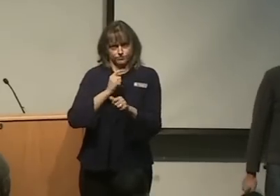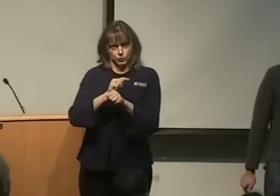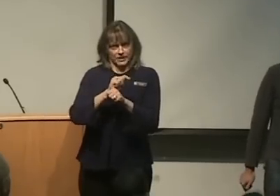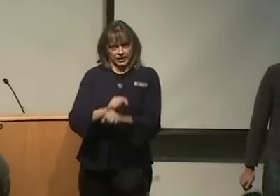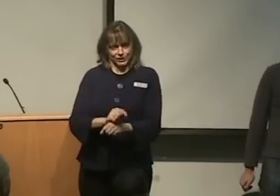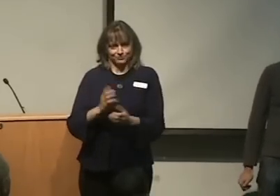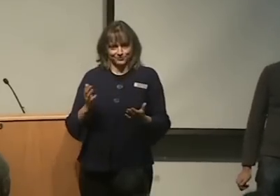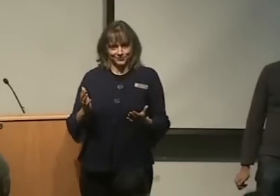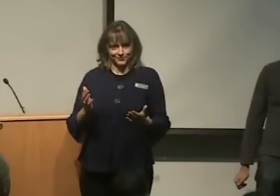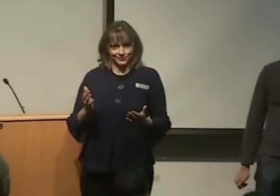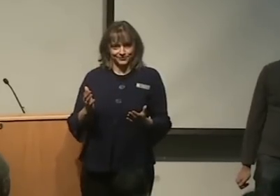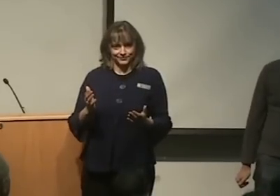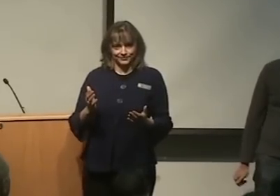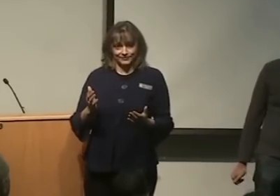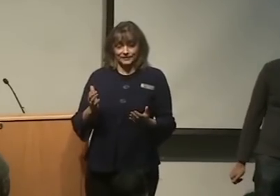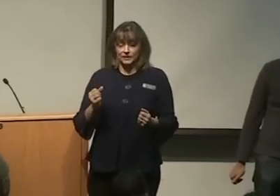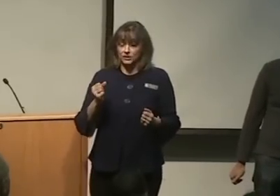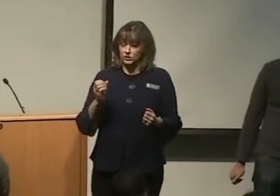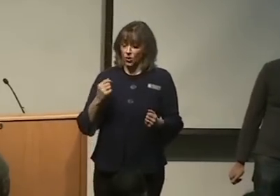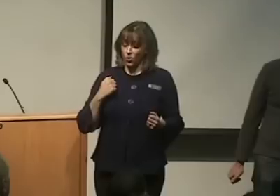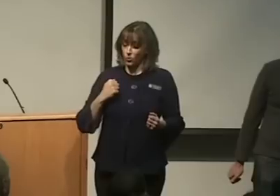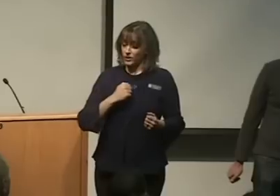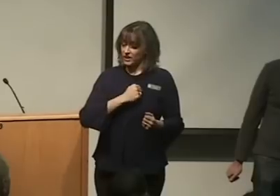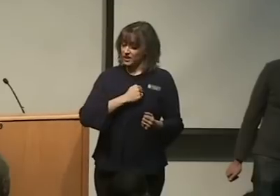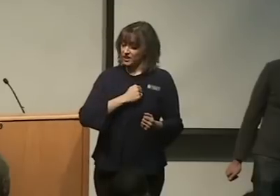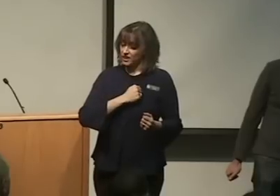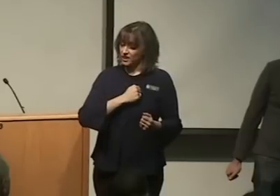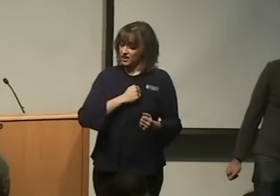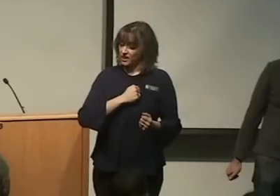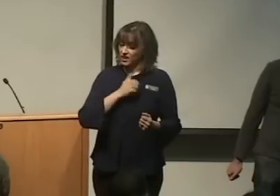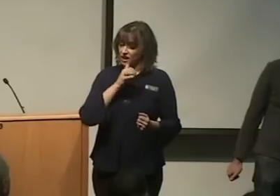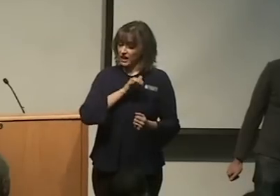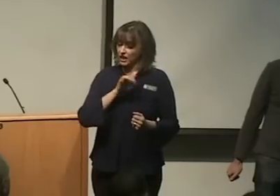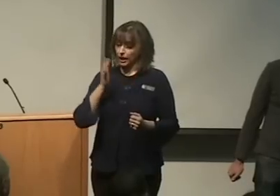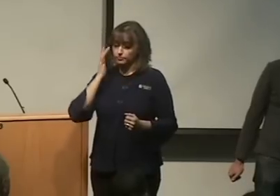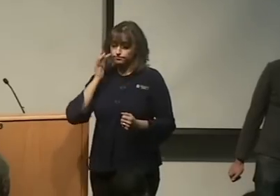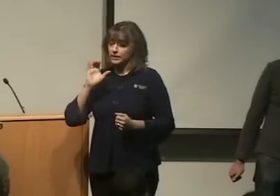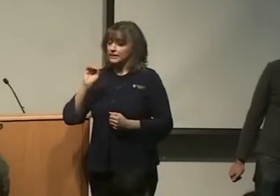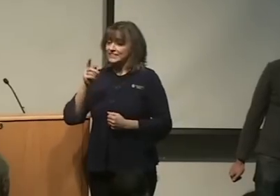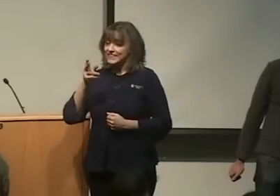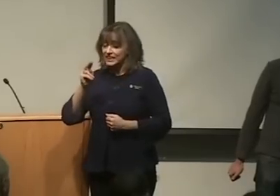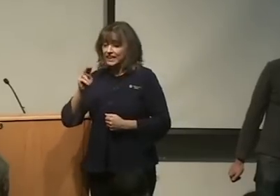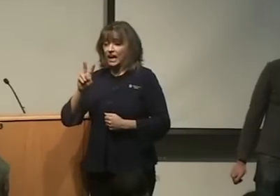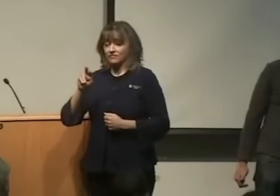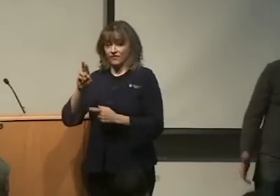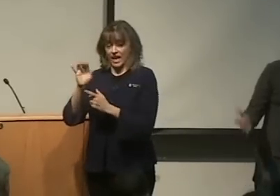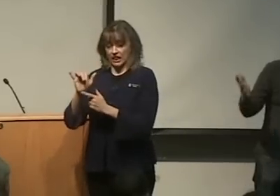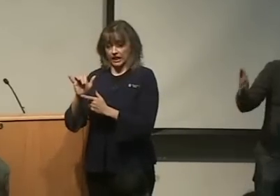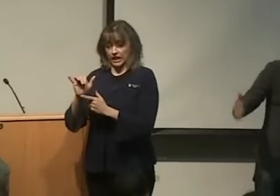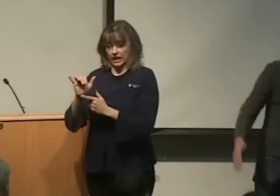And so we are not like Silicon Valley where they reorganize every couple